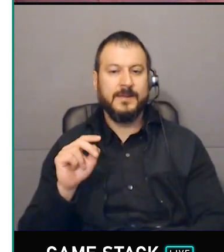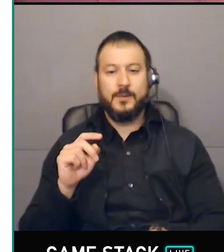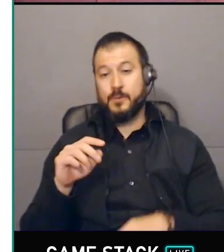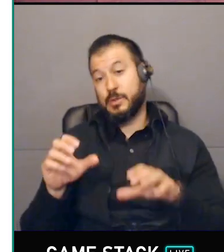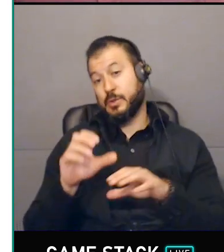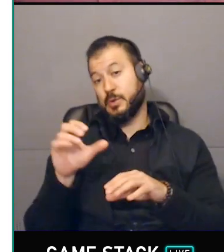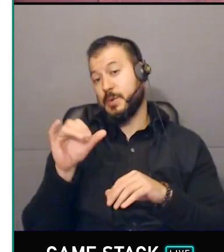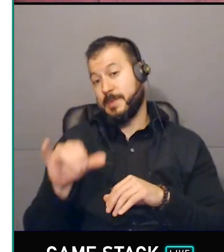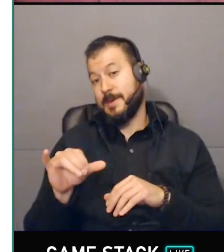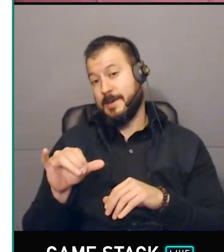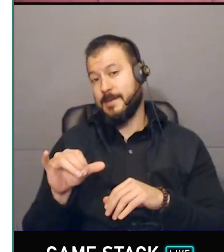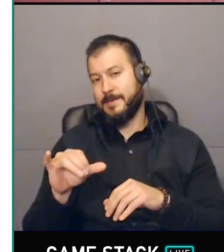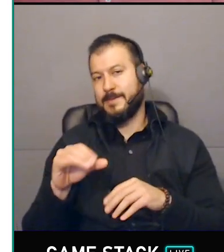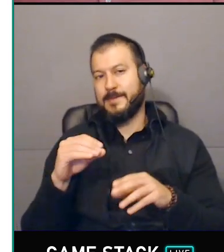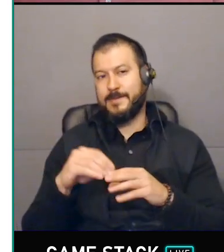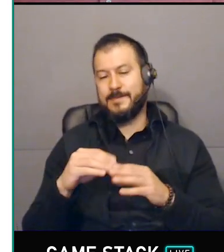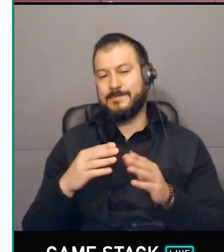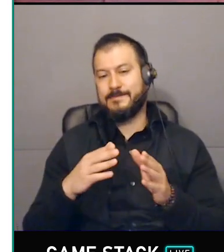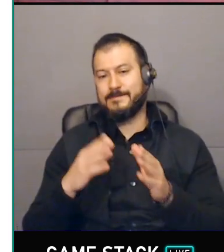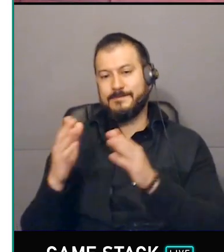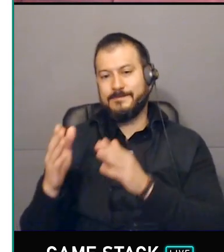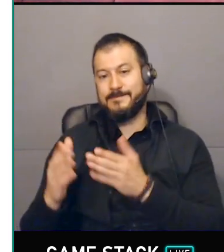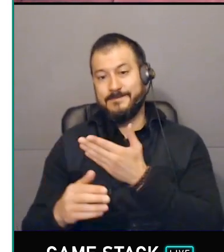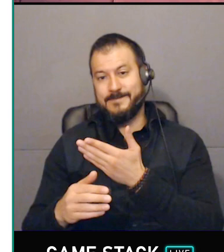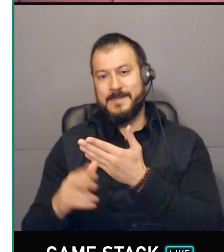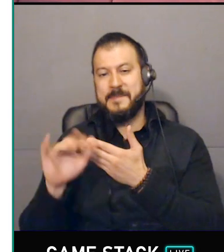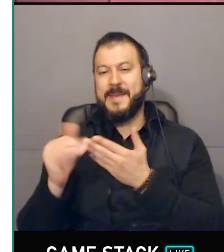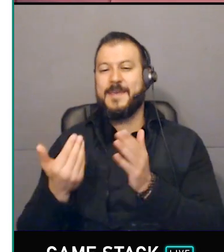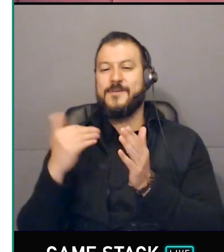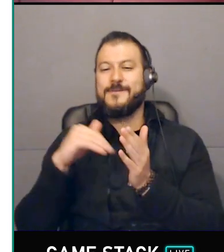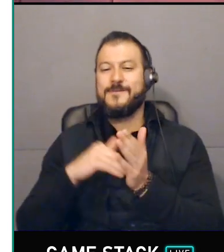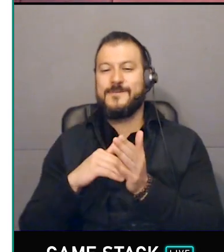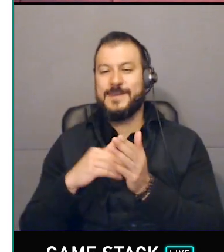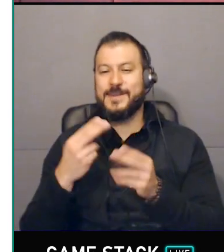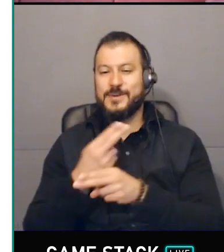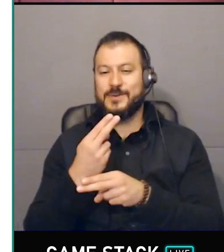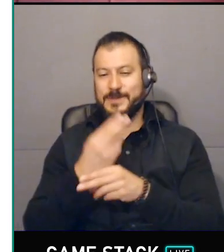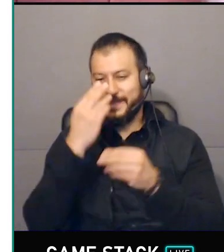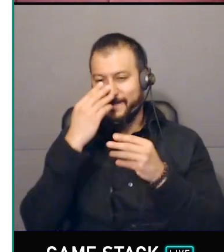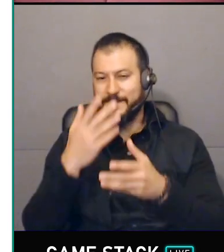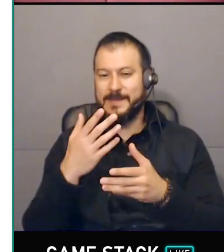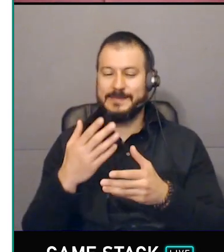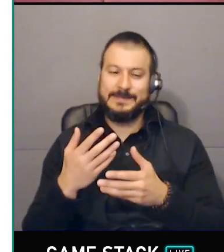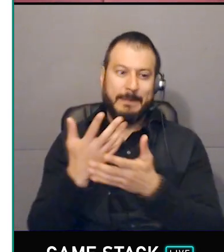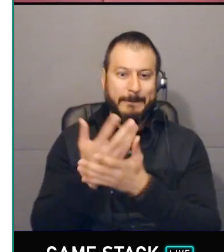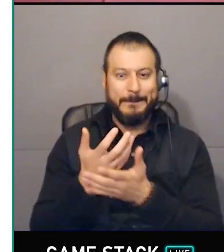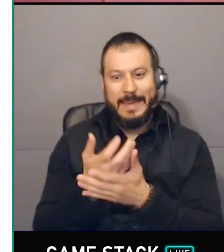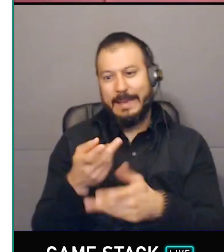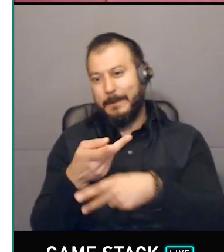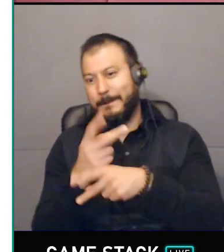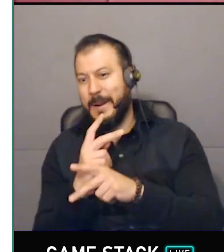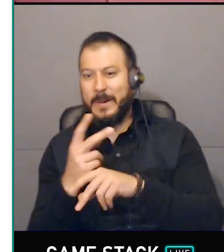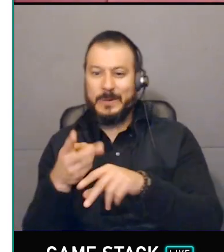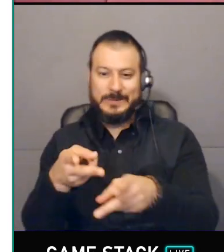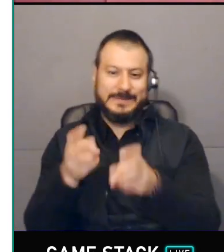and we do that in the RIS estimator by reusing information, beg, borrow and stealing from our neighbors.